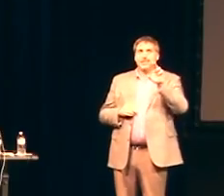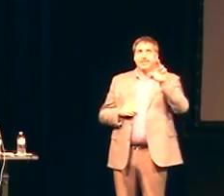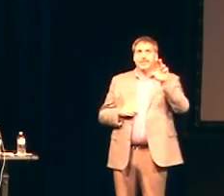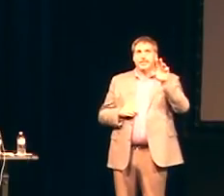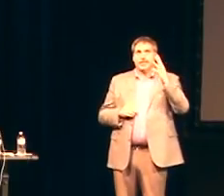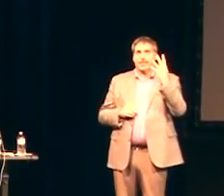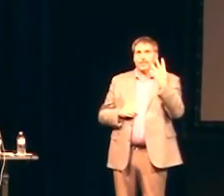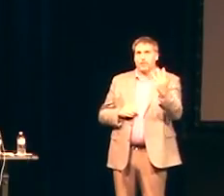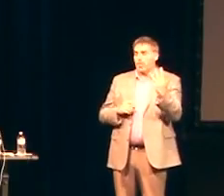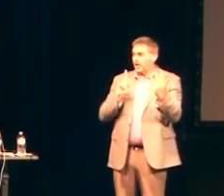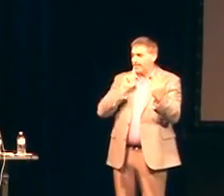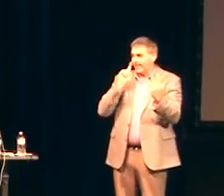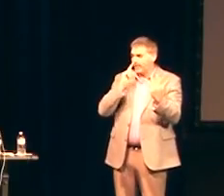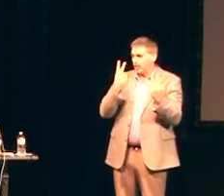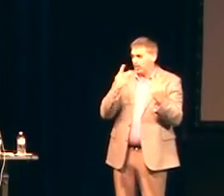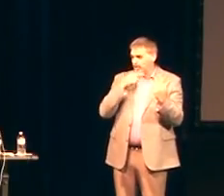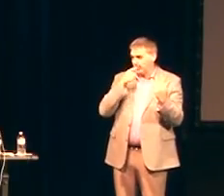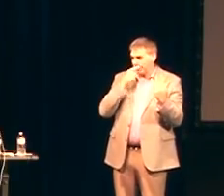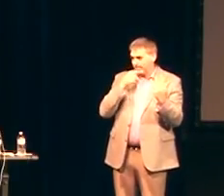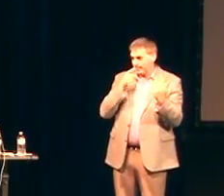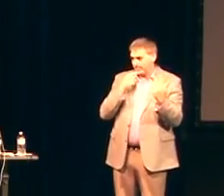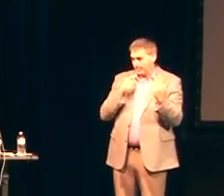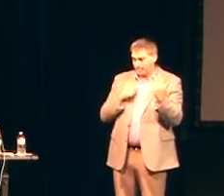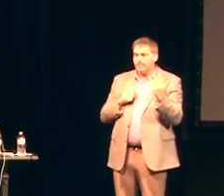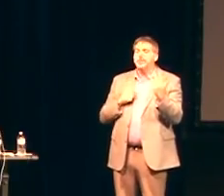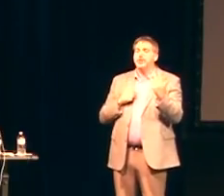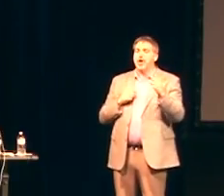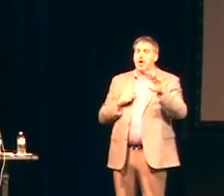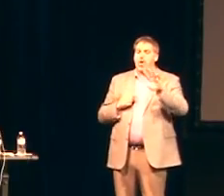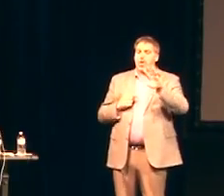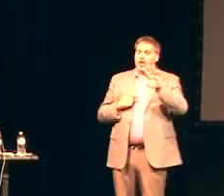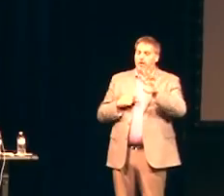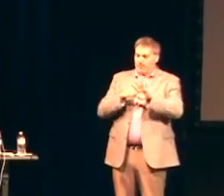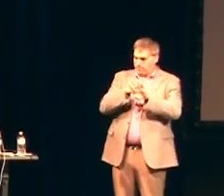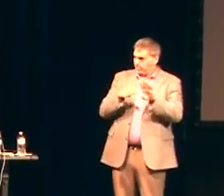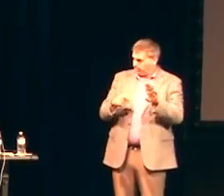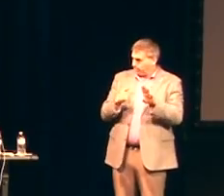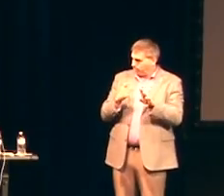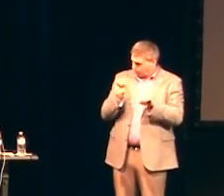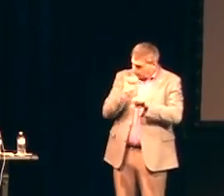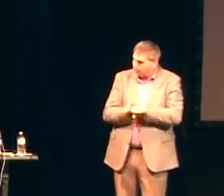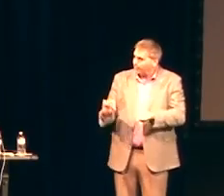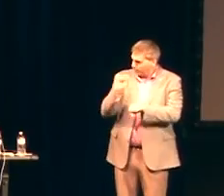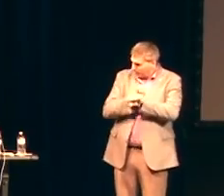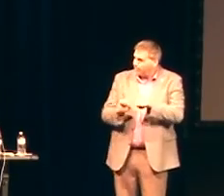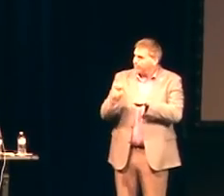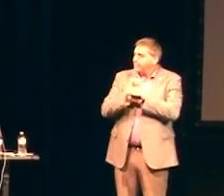office, four are Deaf and two can hear. And they